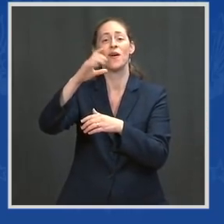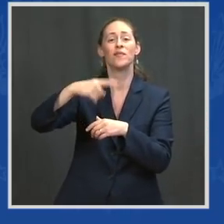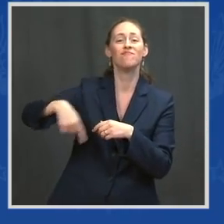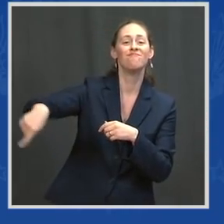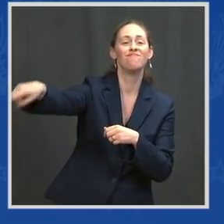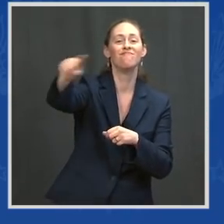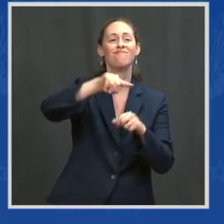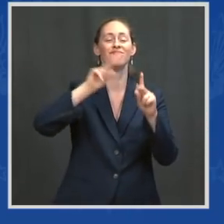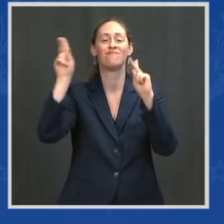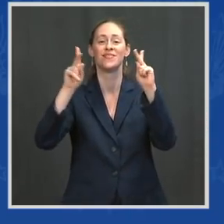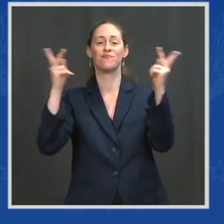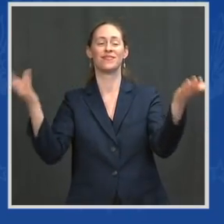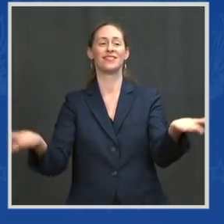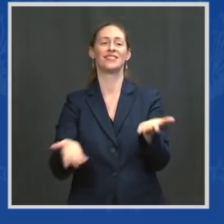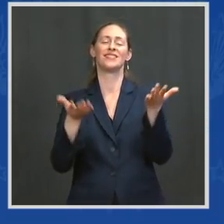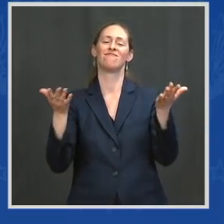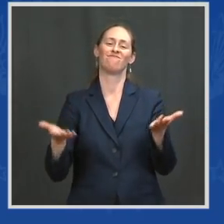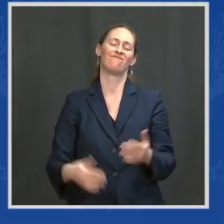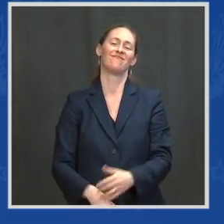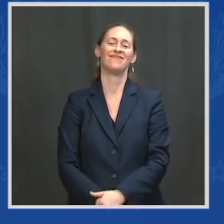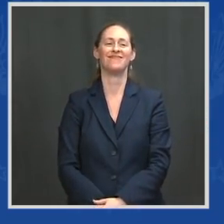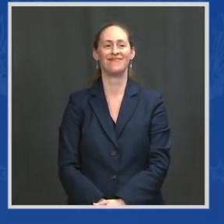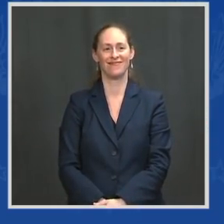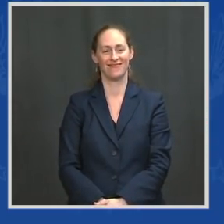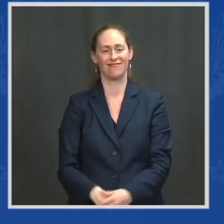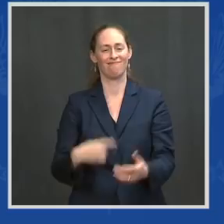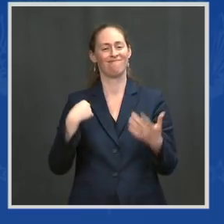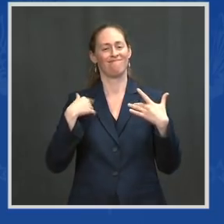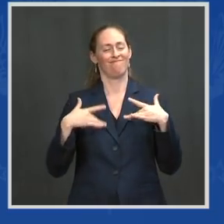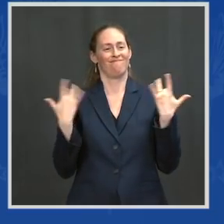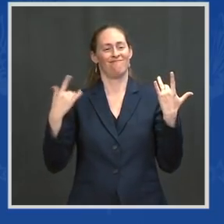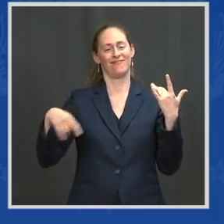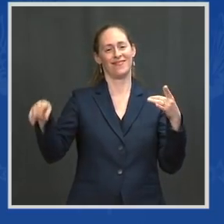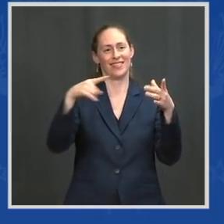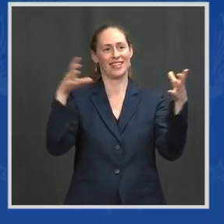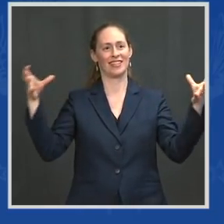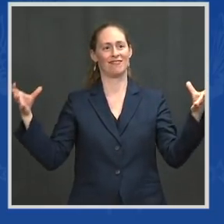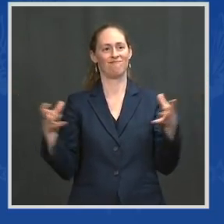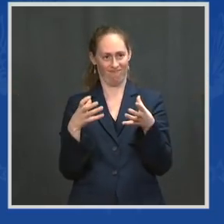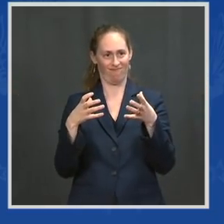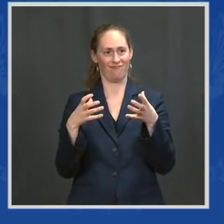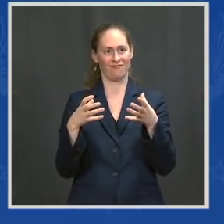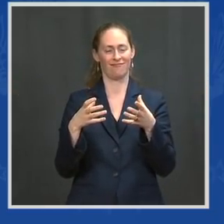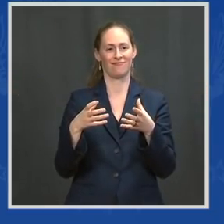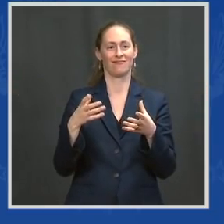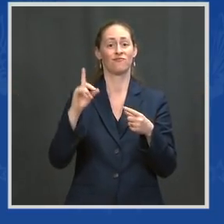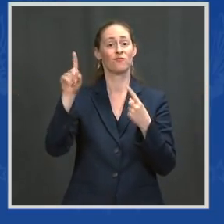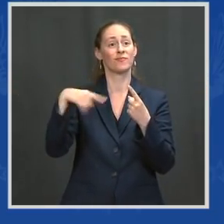If we had tried to gather at this spot on August 27th, 2020, it would have been impossible.